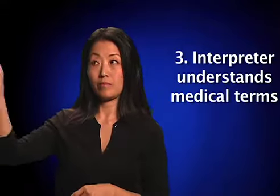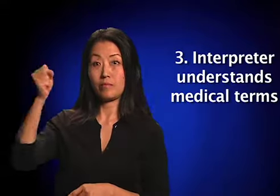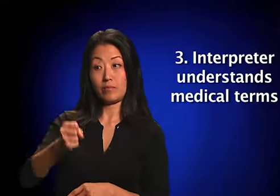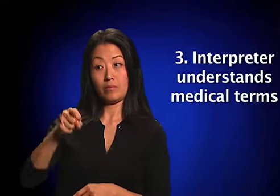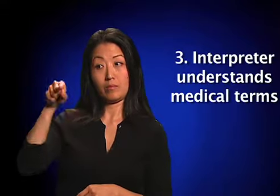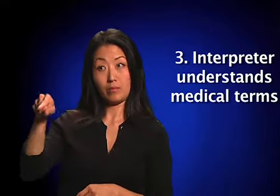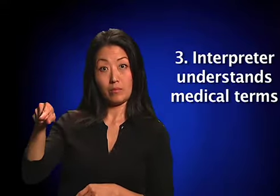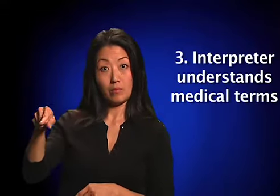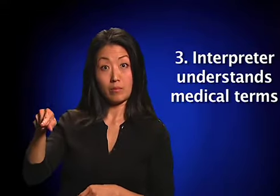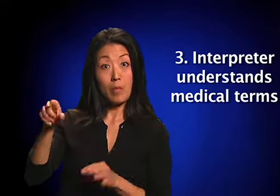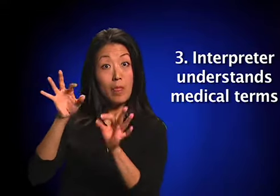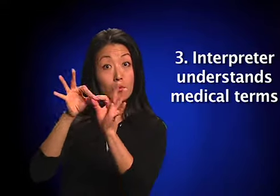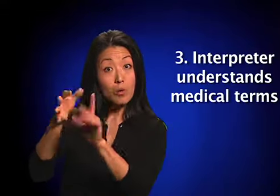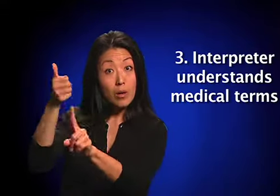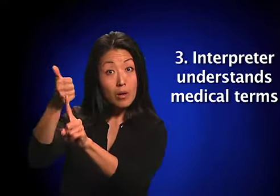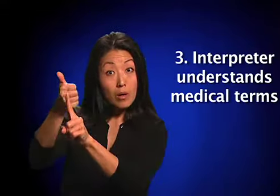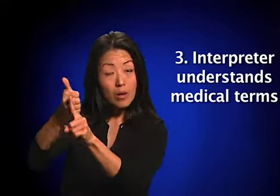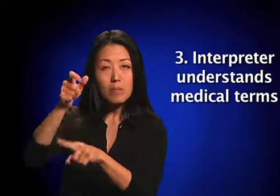and who understands medical terms